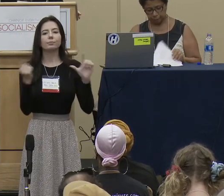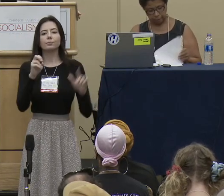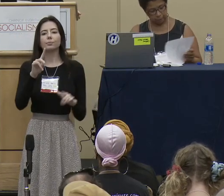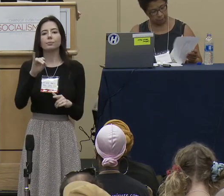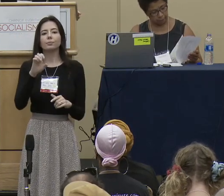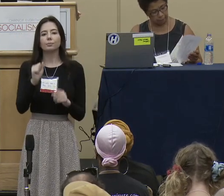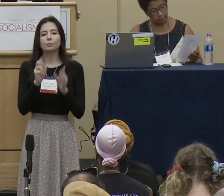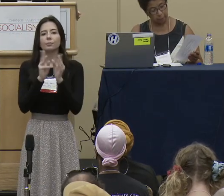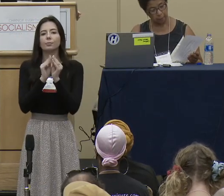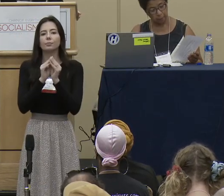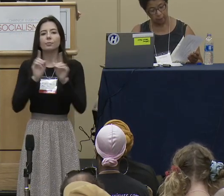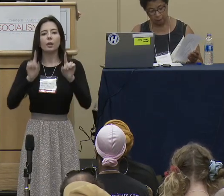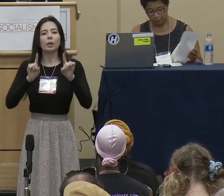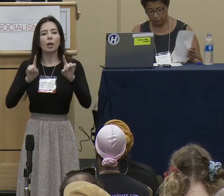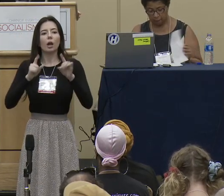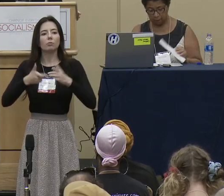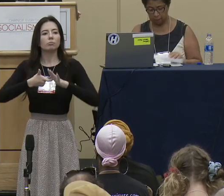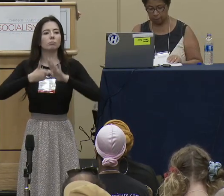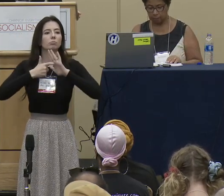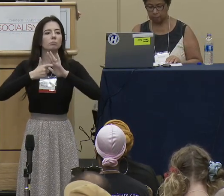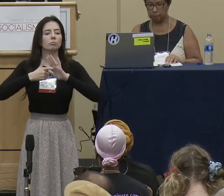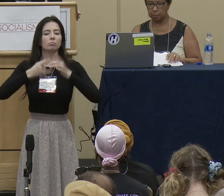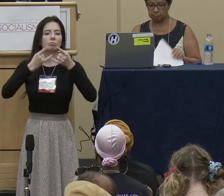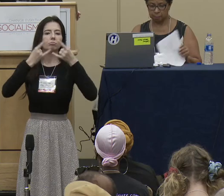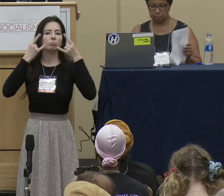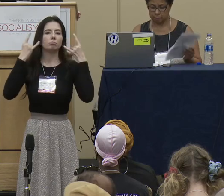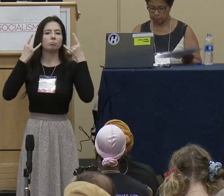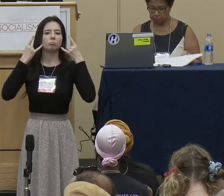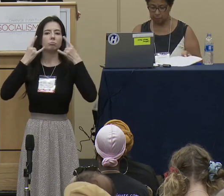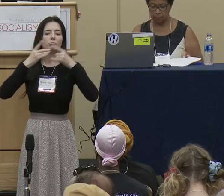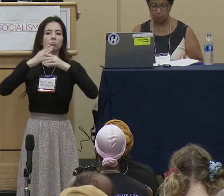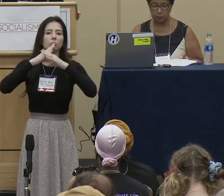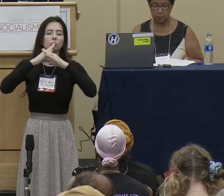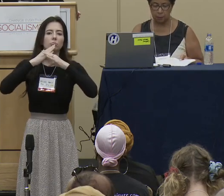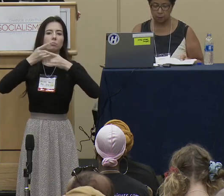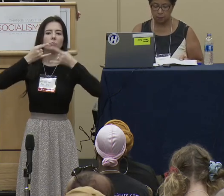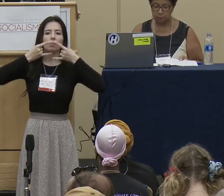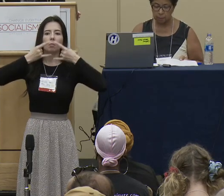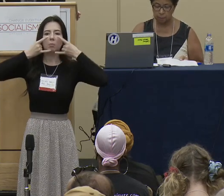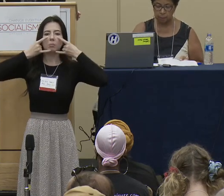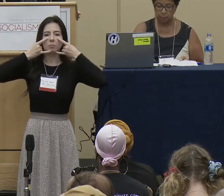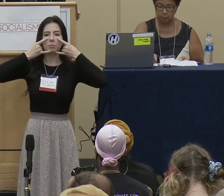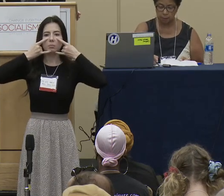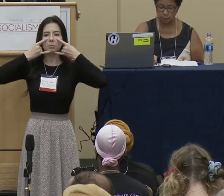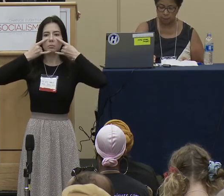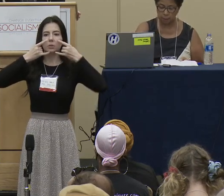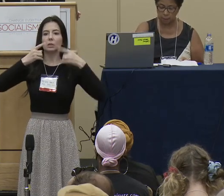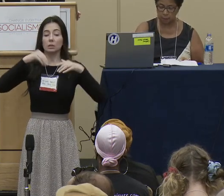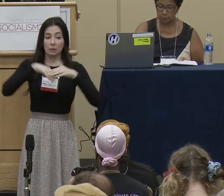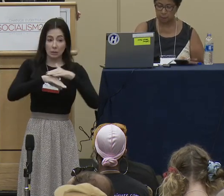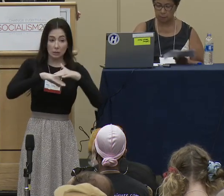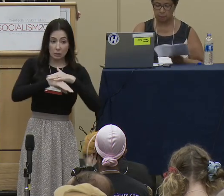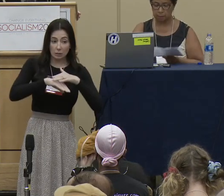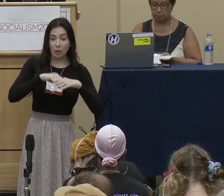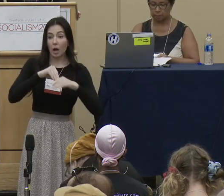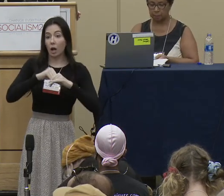the day. All Socialism Conference attendees are required to fully wear masks covering their nose and mouth